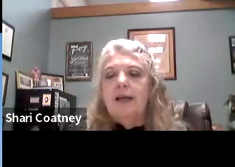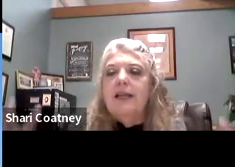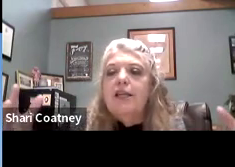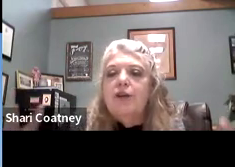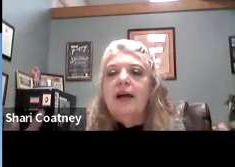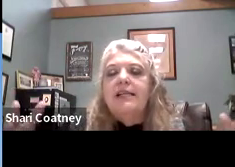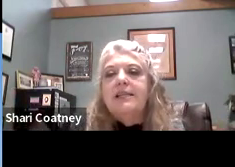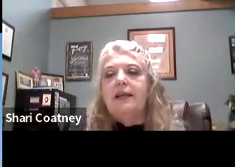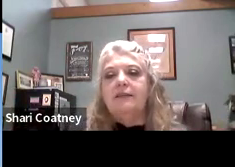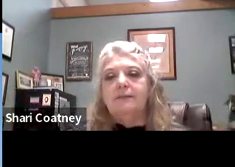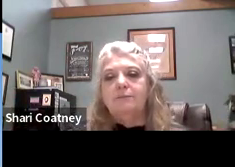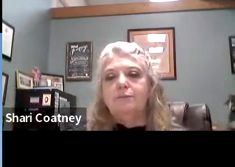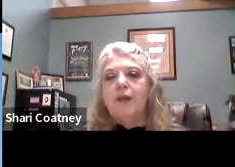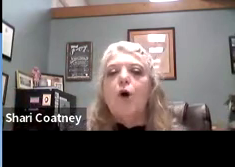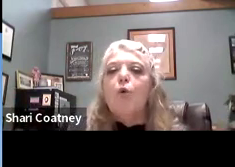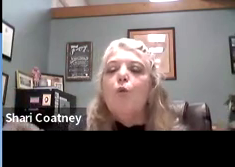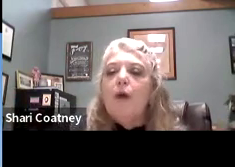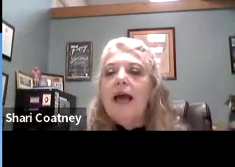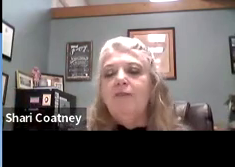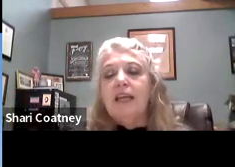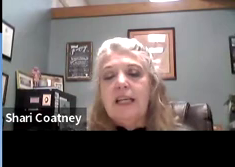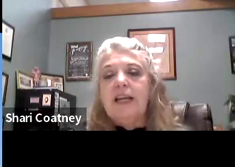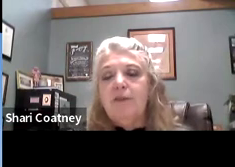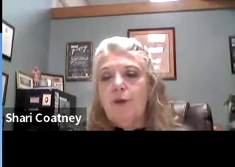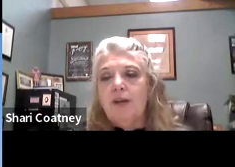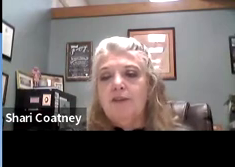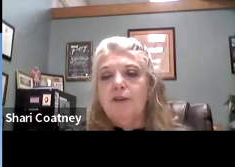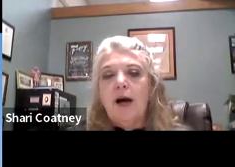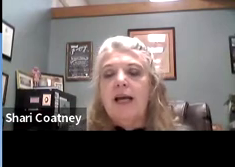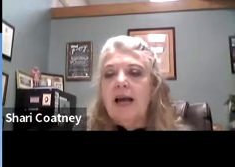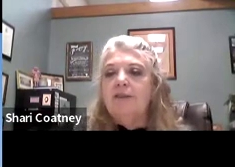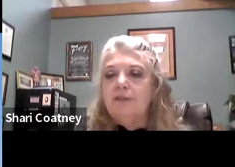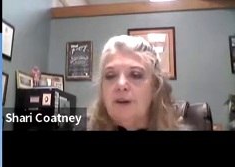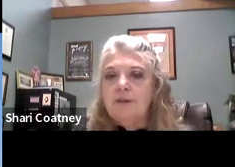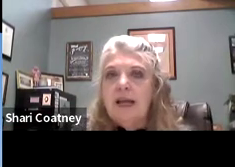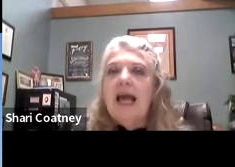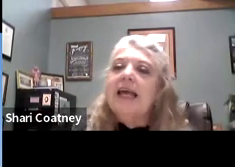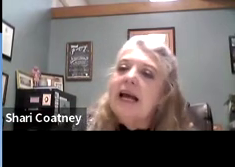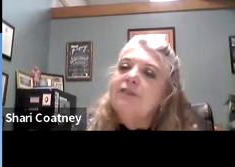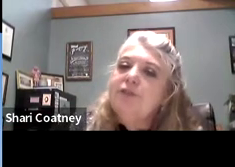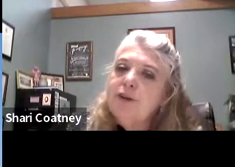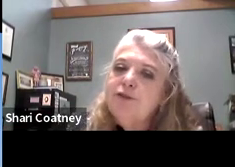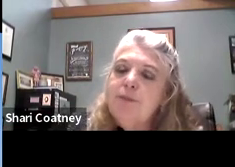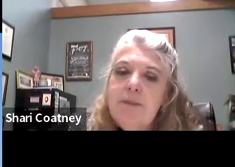Definitely people with disabilities that women and male there are definite people with disabilities that are black and definitely people with disabilities who are Asian, definitely disabilities who are -- you know it goes on and on. We are the lateralest voting block in the United States.